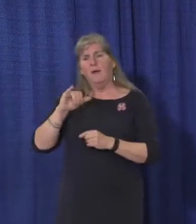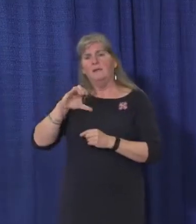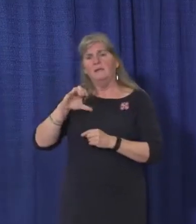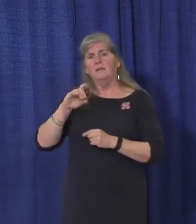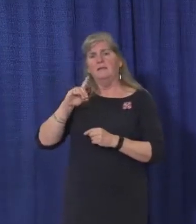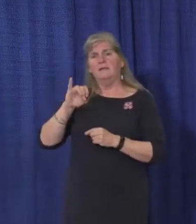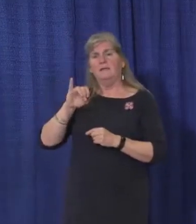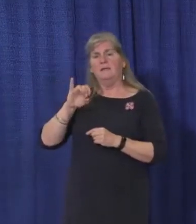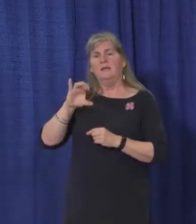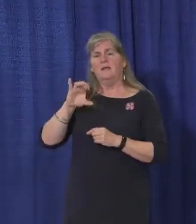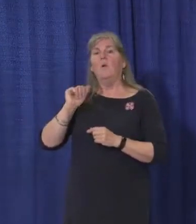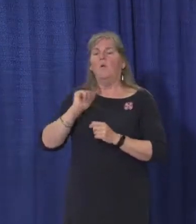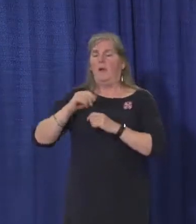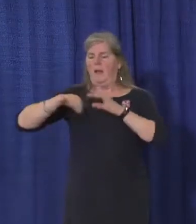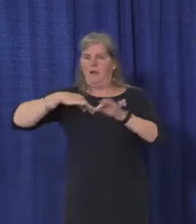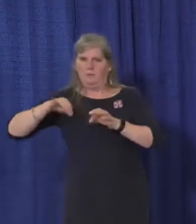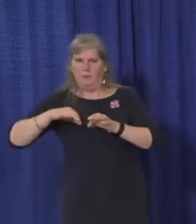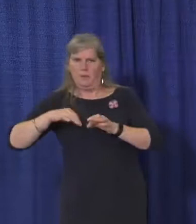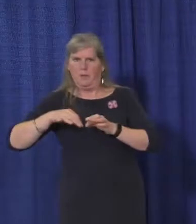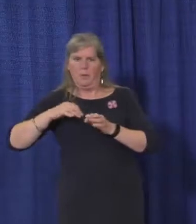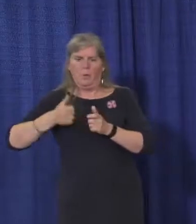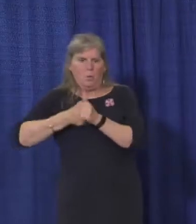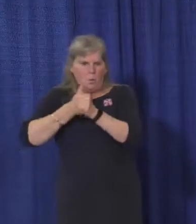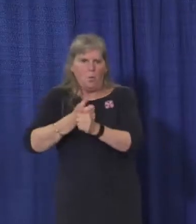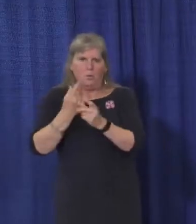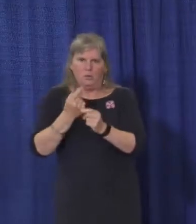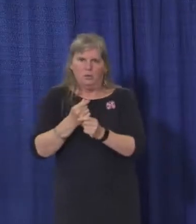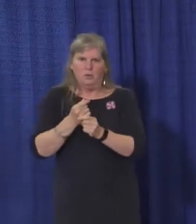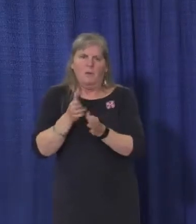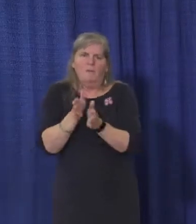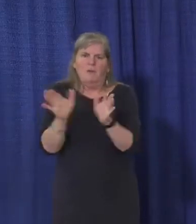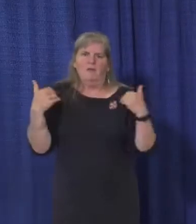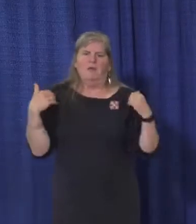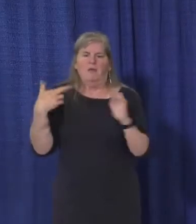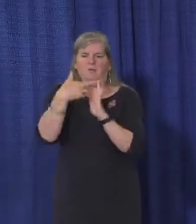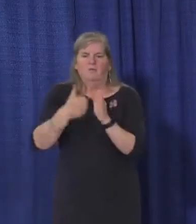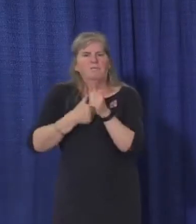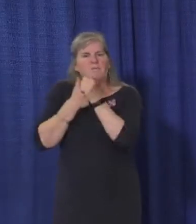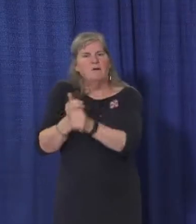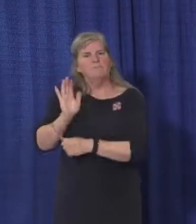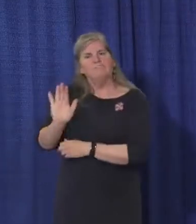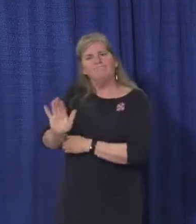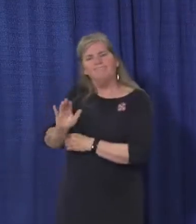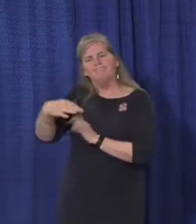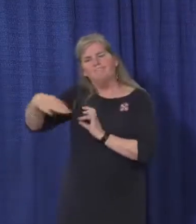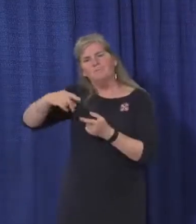YCDC.